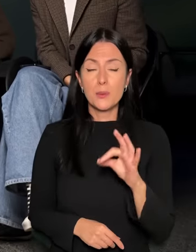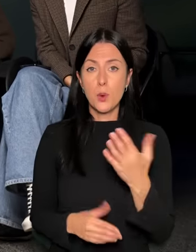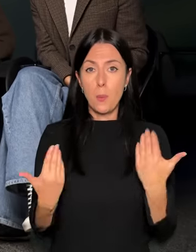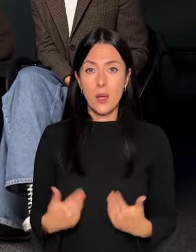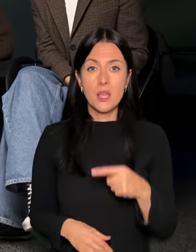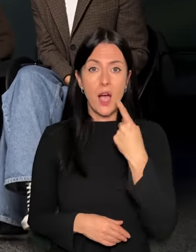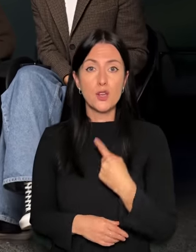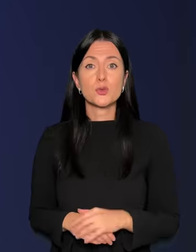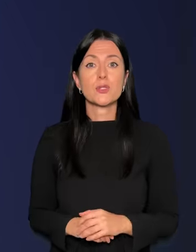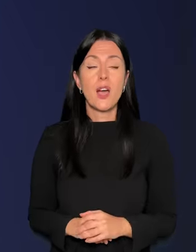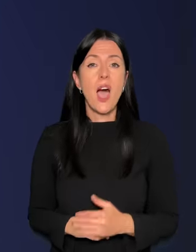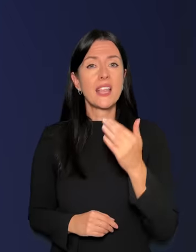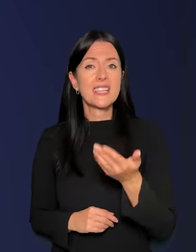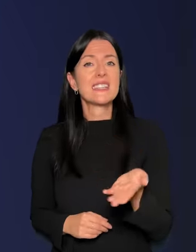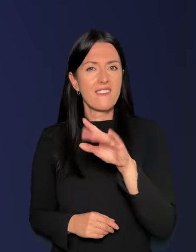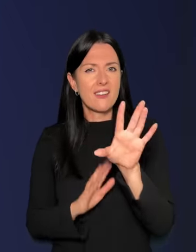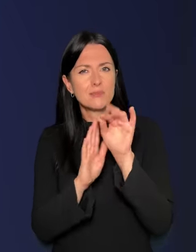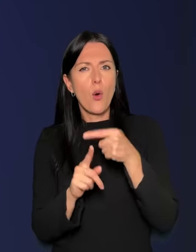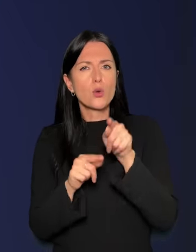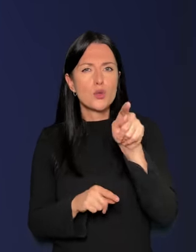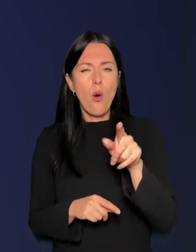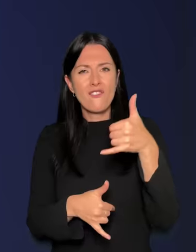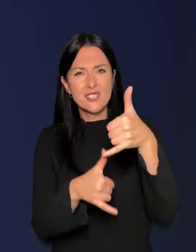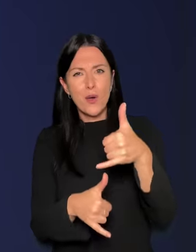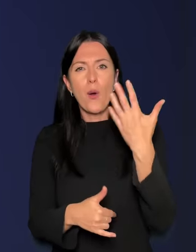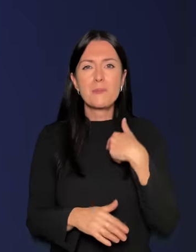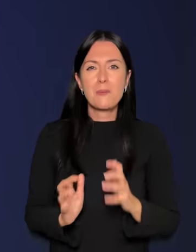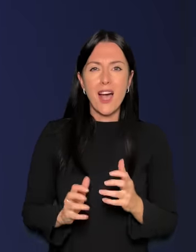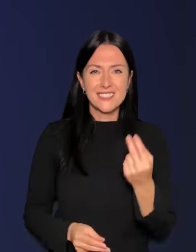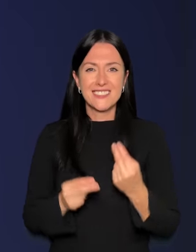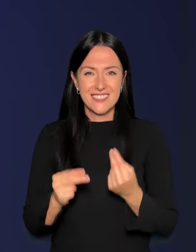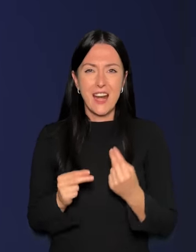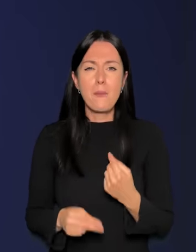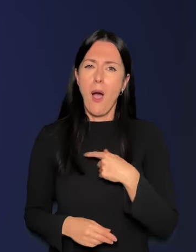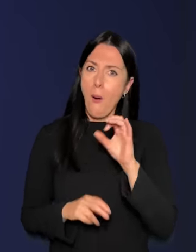I really appreciate it when people say, "Let's take this tall guy" when we play basketball.